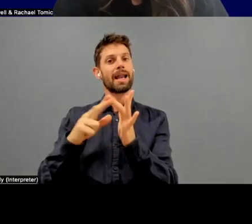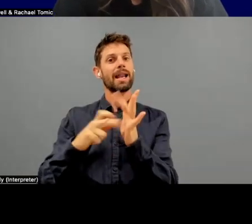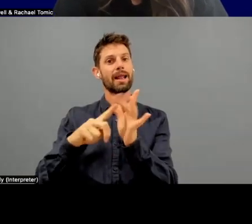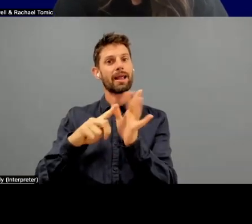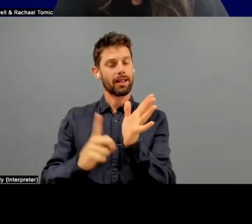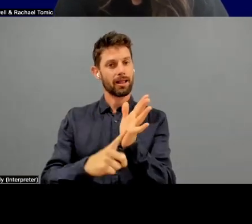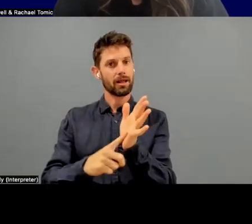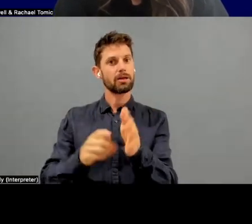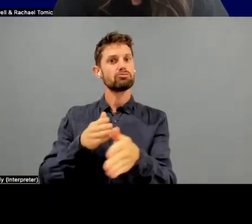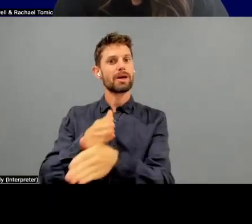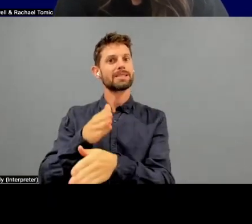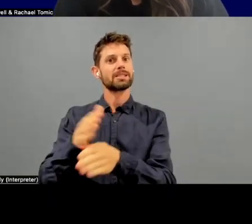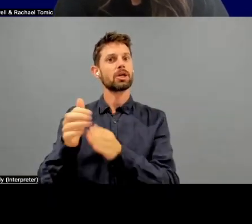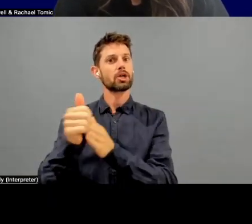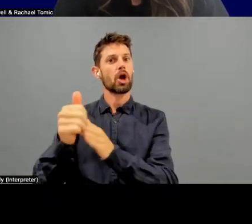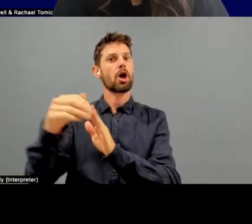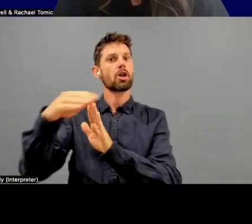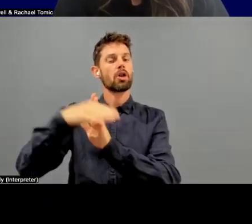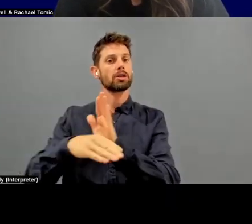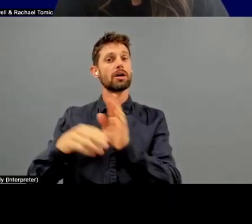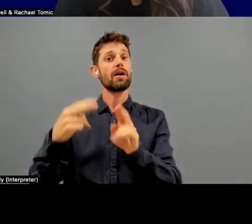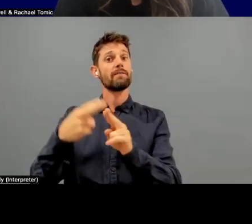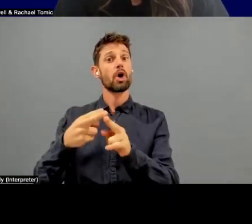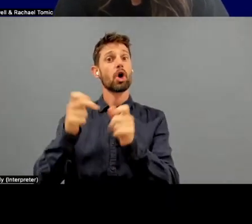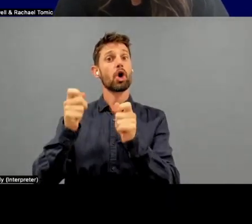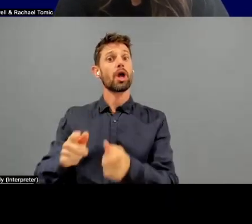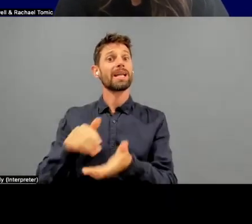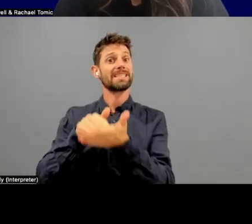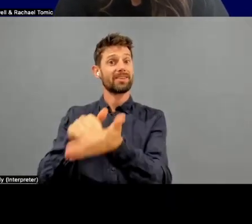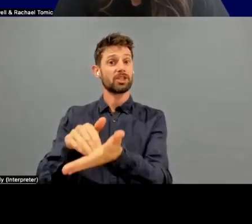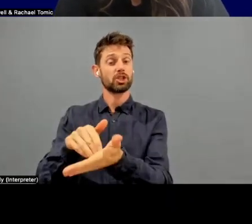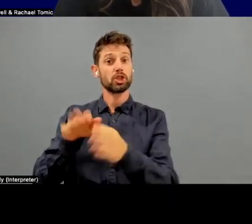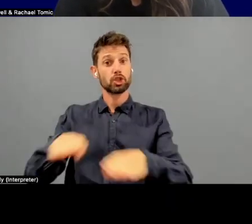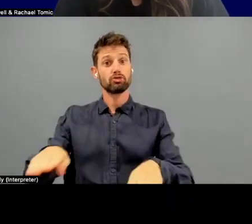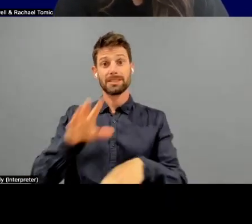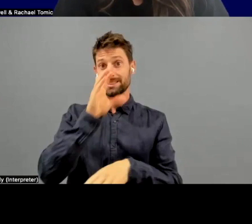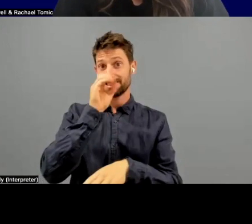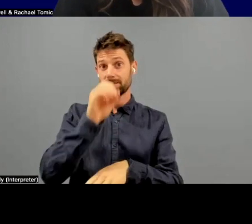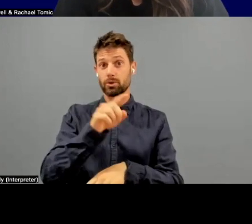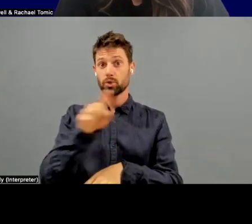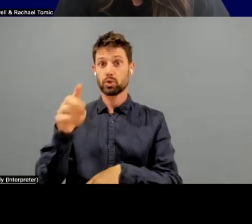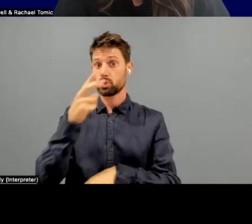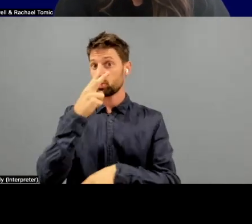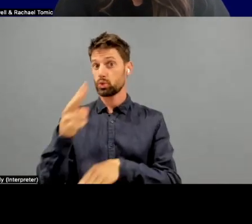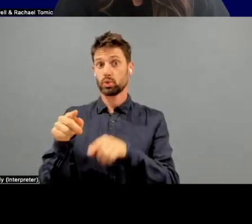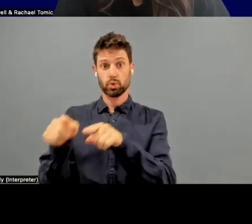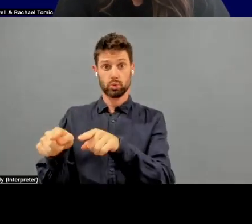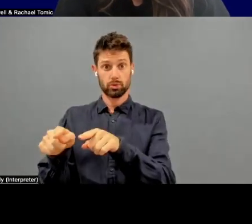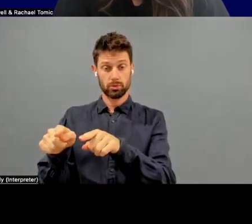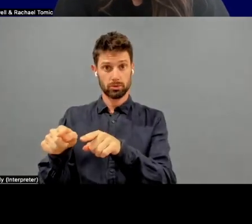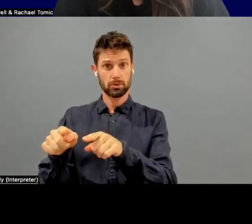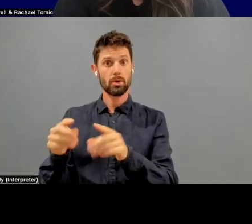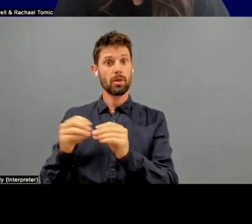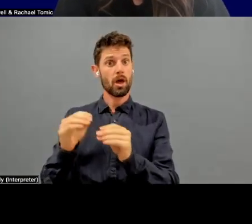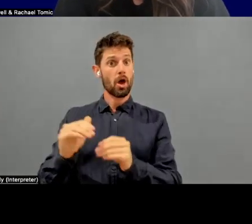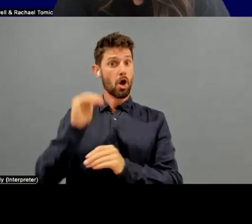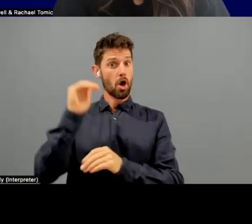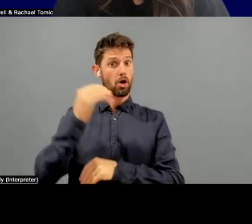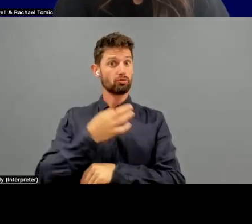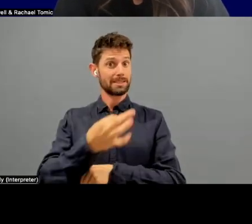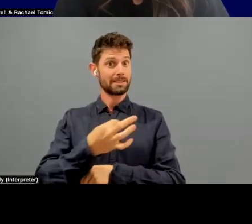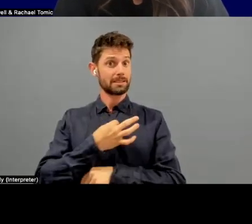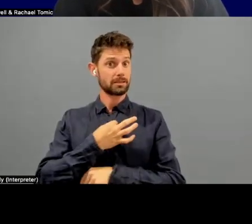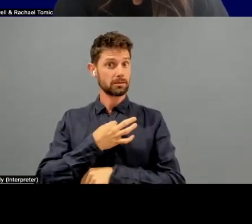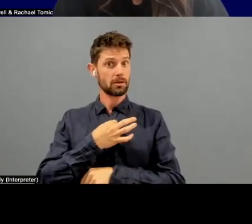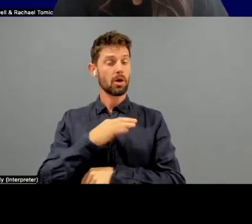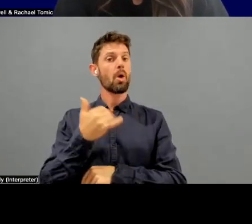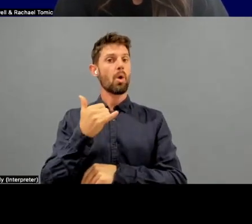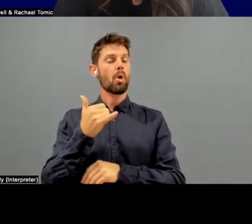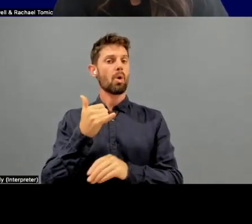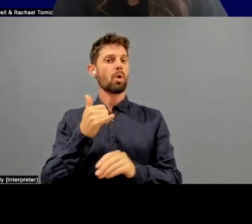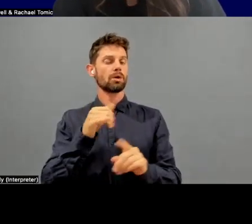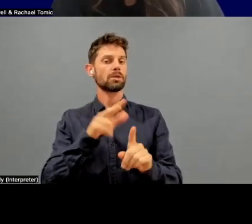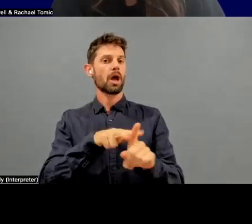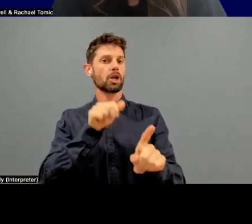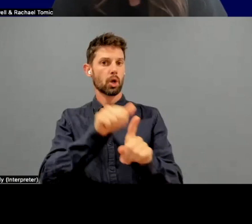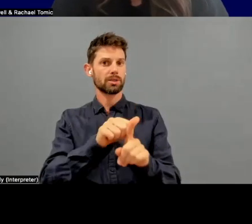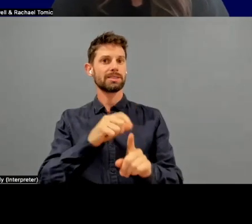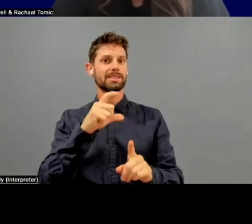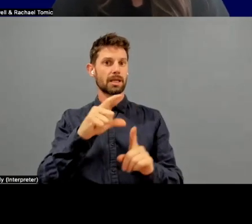Early Intervention for Children Aged 0 to 2 Years, with high risk or diagnosis of cerebral palsy.